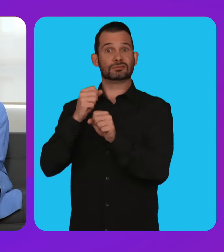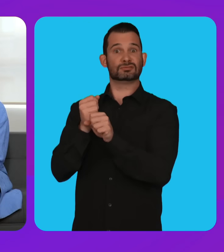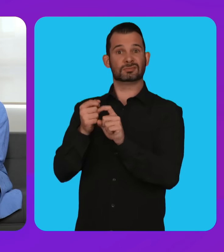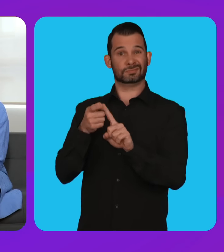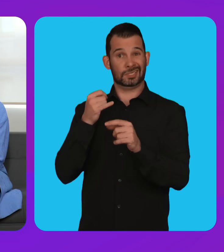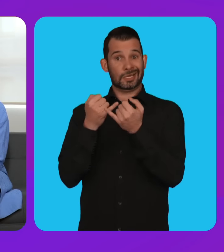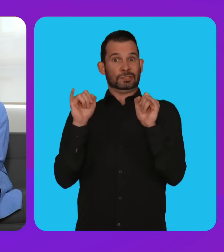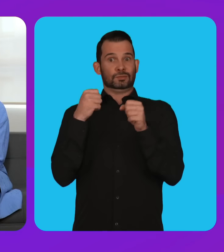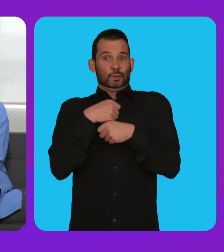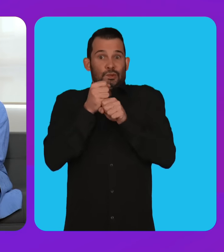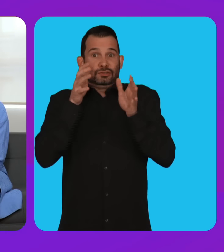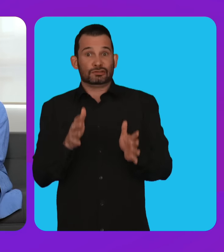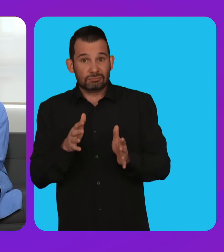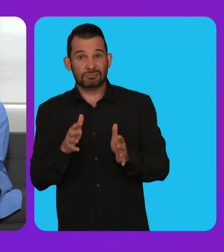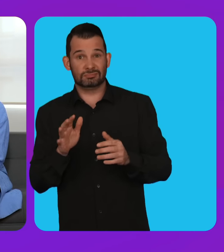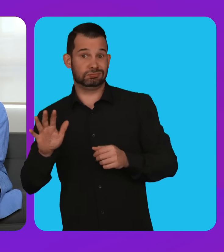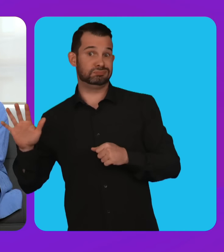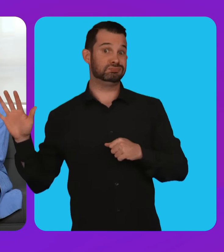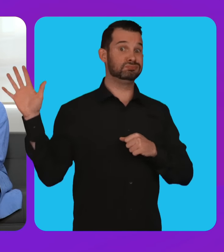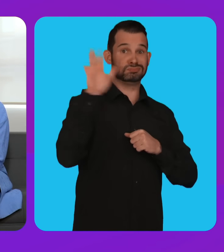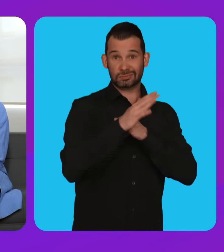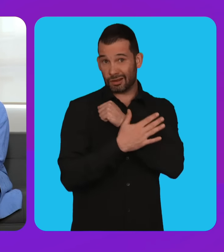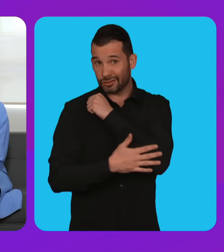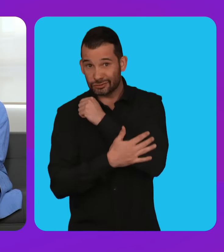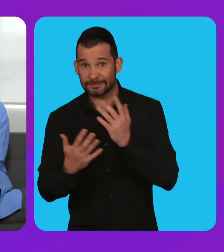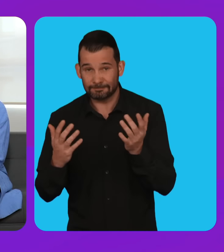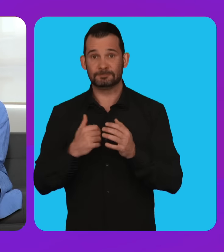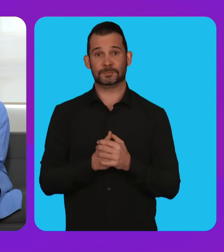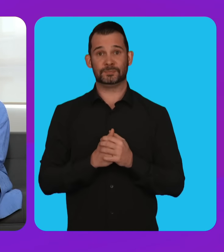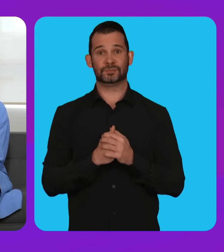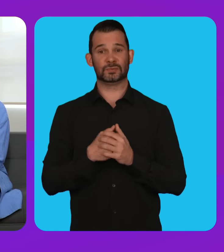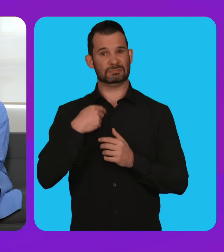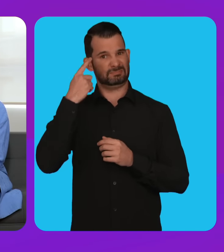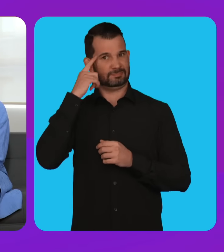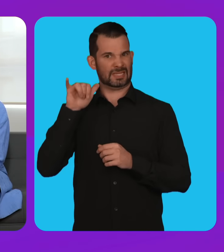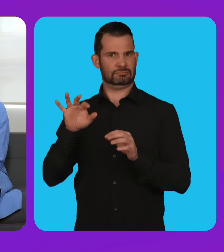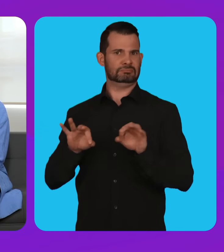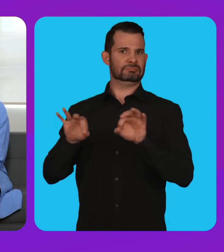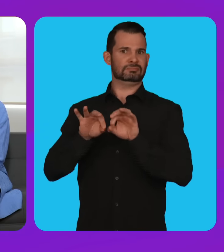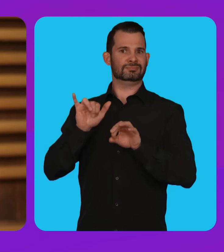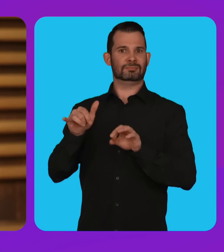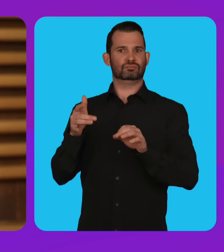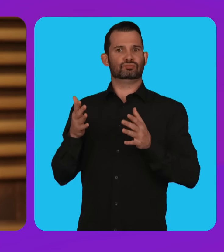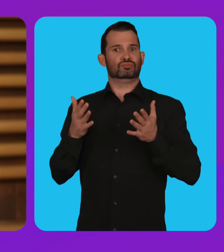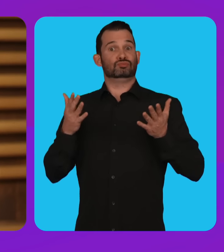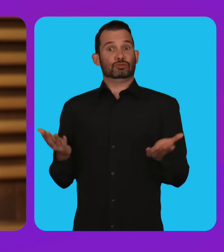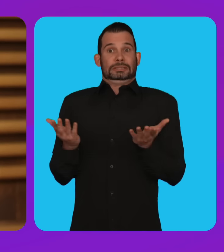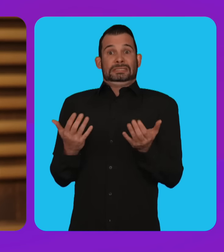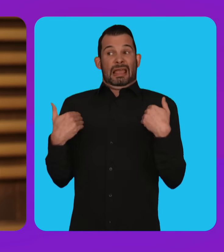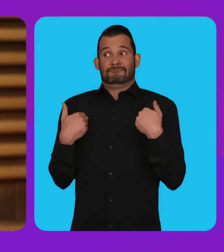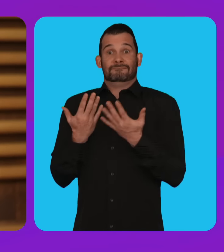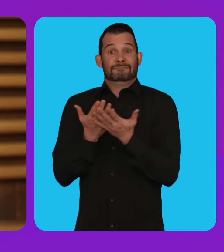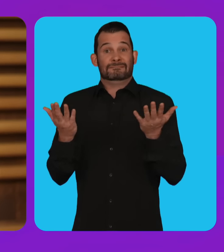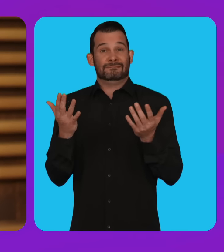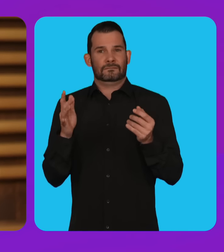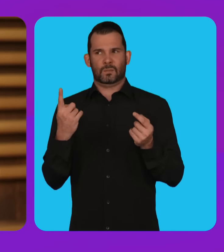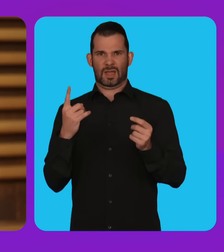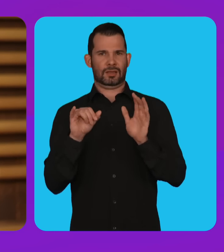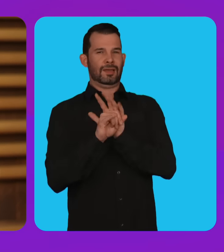about 300 productions from independent producers across the country. So I think it's that presence that is one of the things that